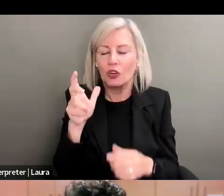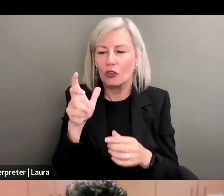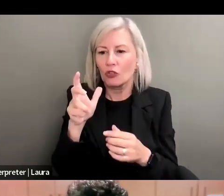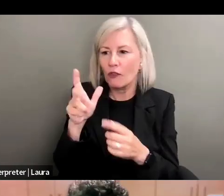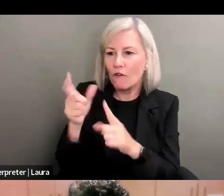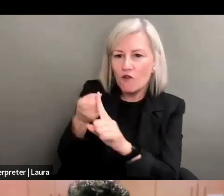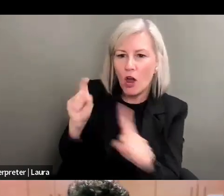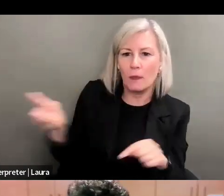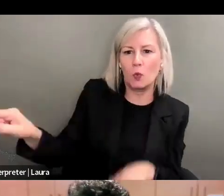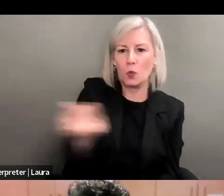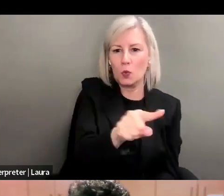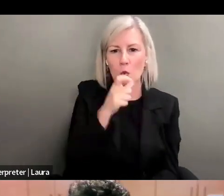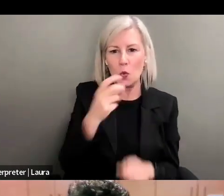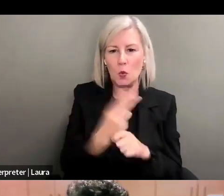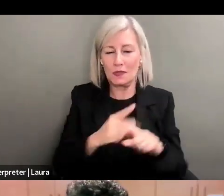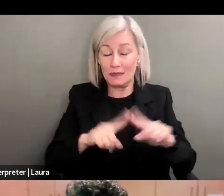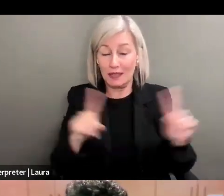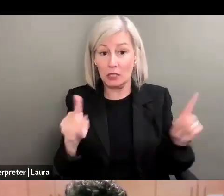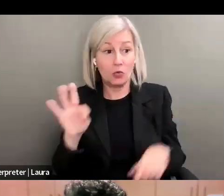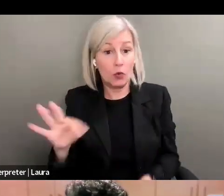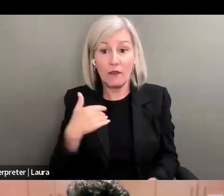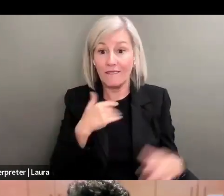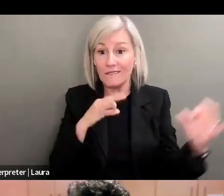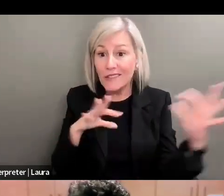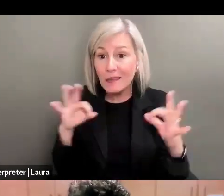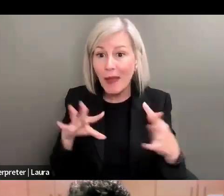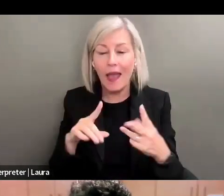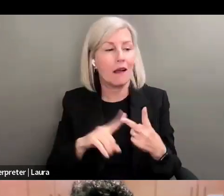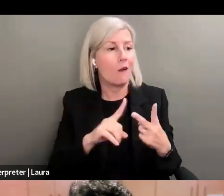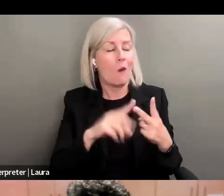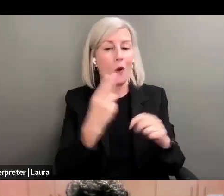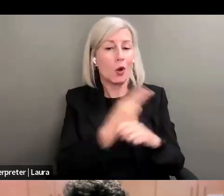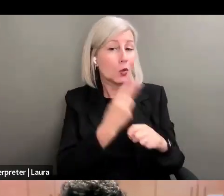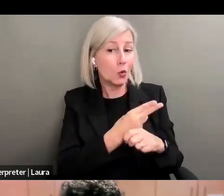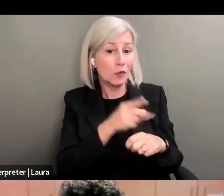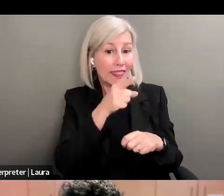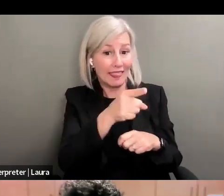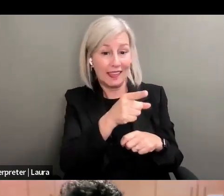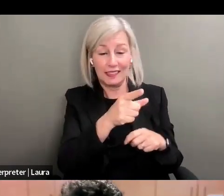So, if anyone has any feedback or uses any of these measures differently, please